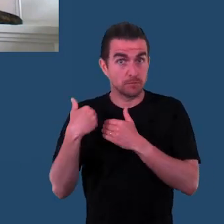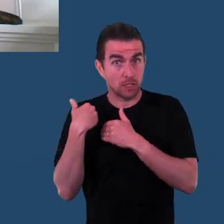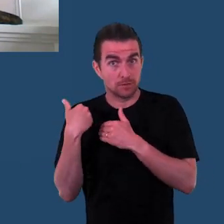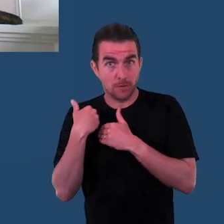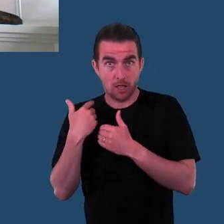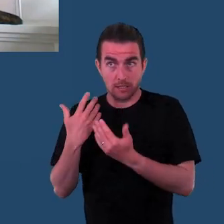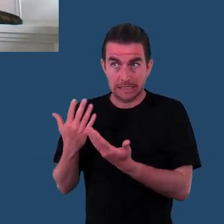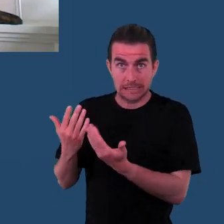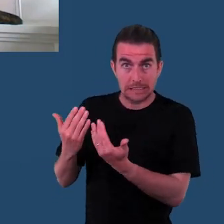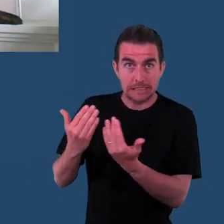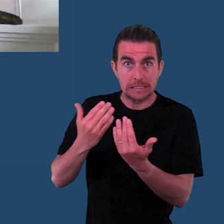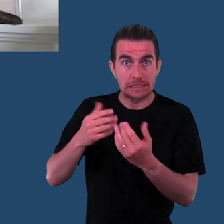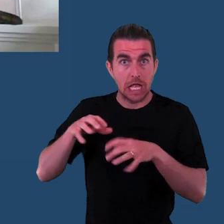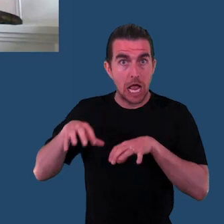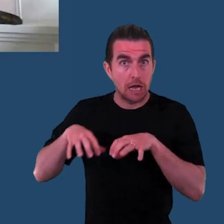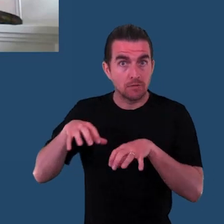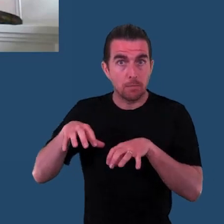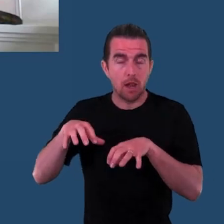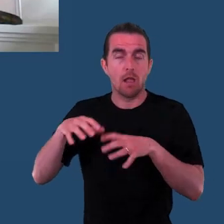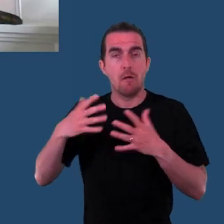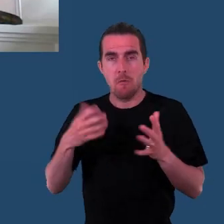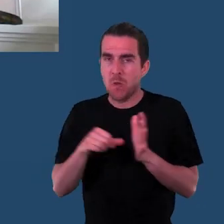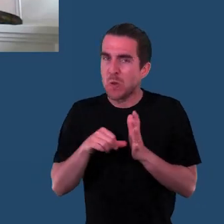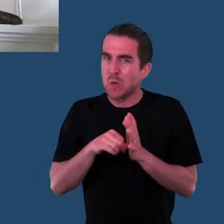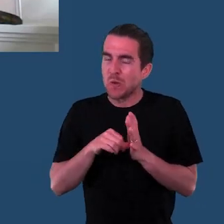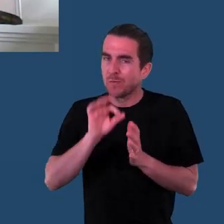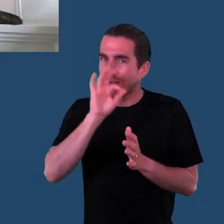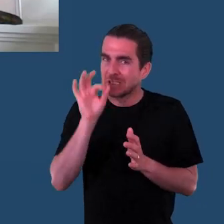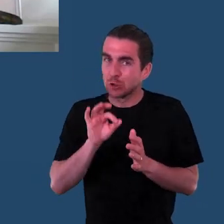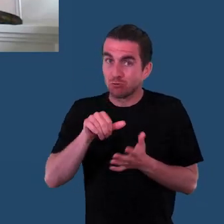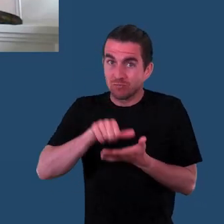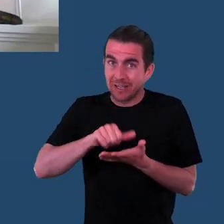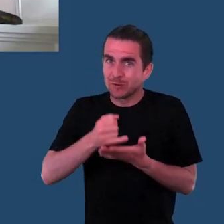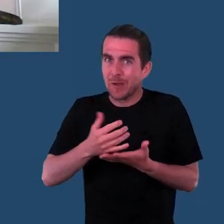to bring back those animals is a difficult question,